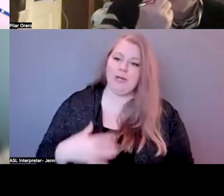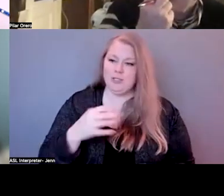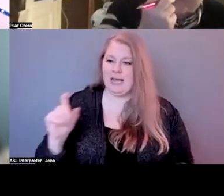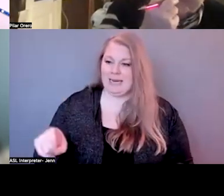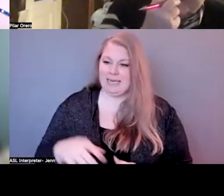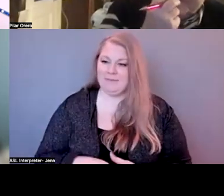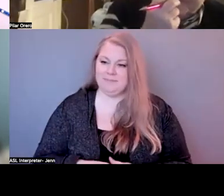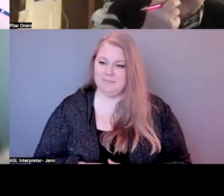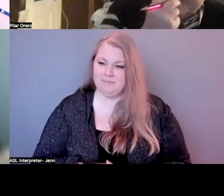I have a few other questions here.